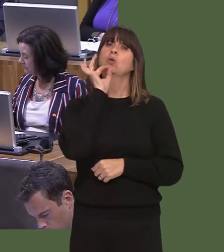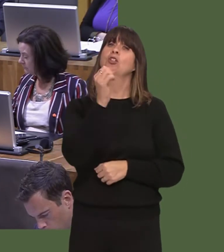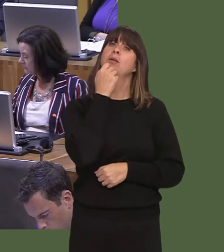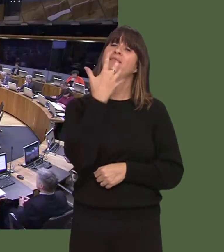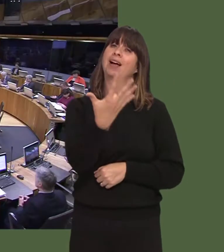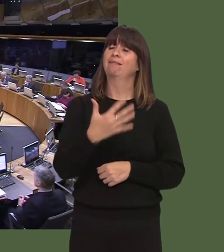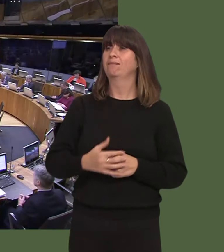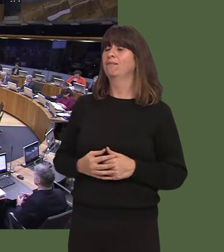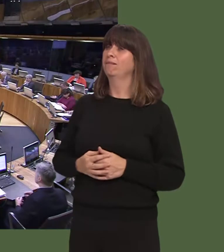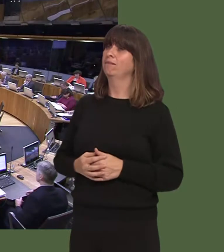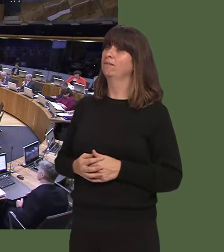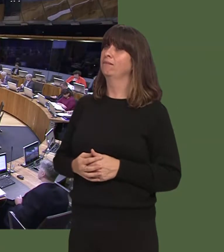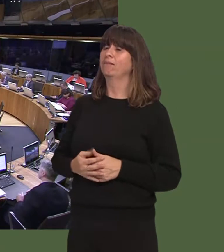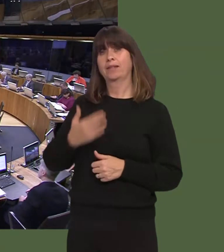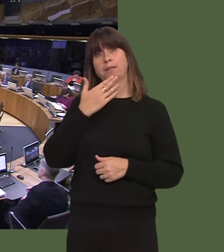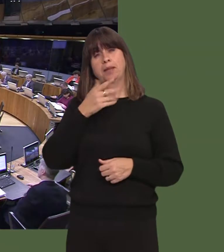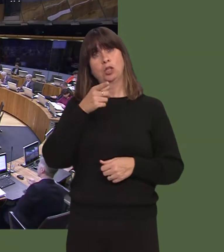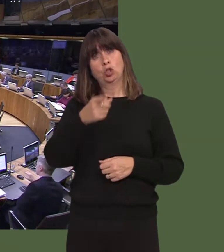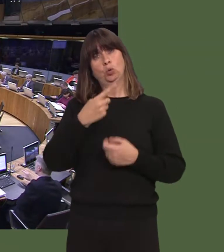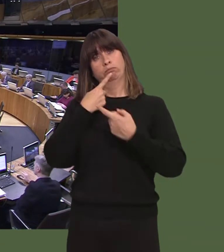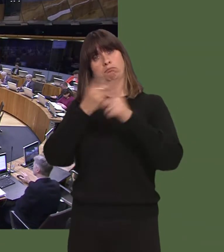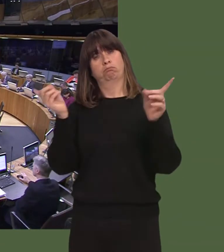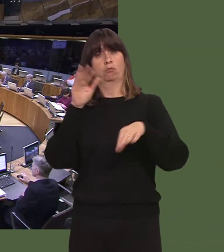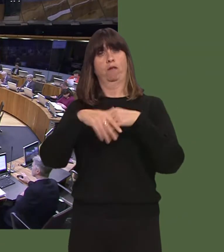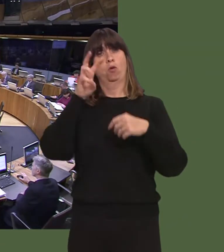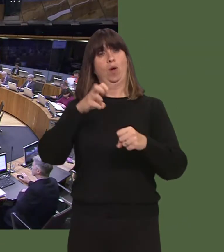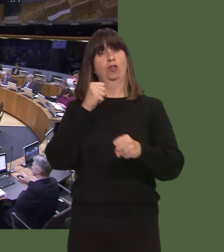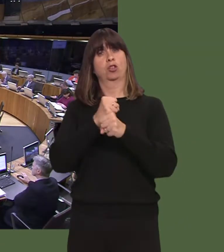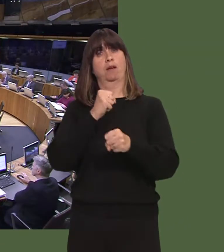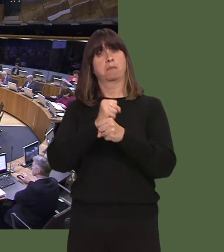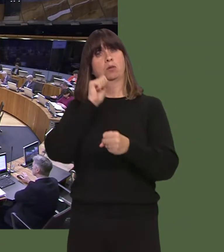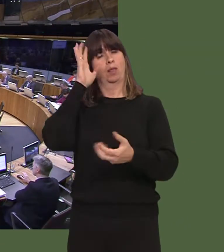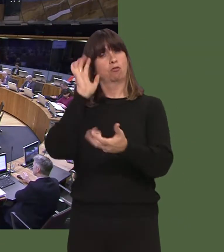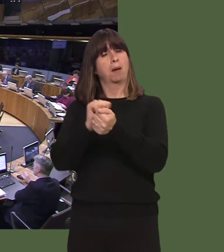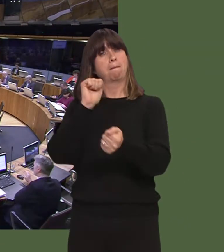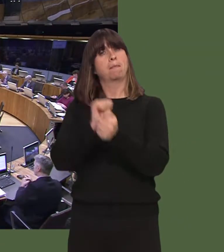Darren Millar AM: 5. Will the First Minister make a statement on the Welsh Governmentís commemorative programme